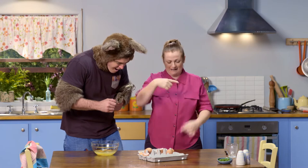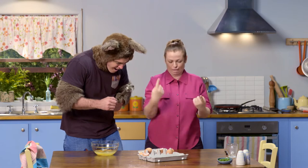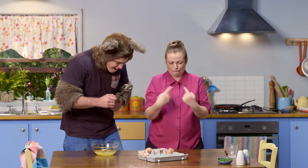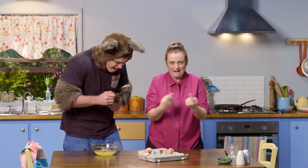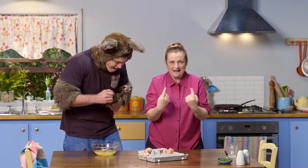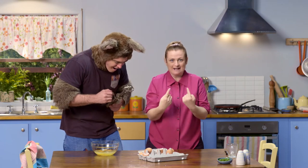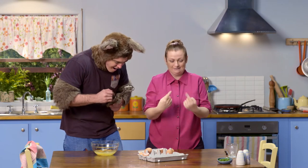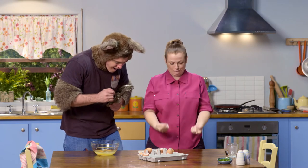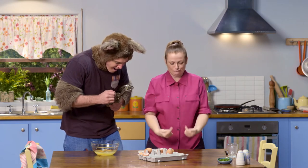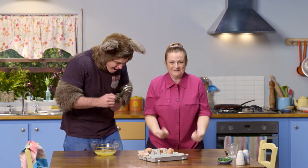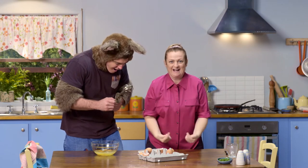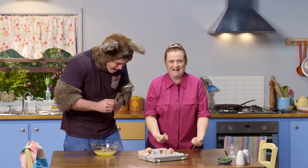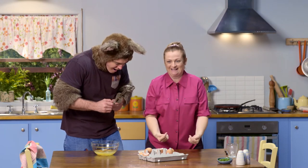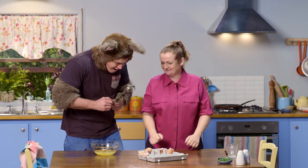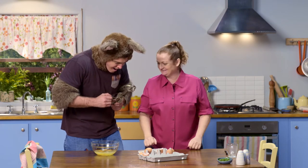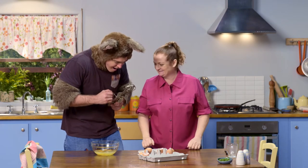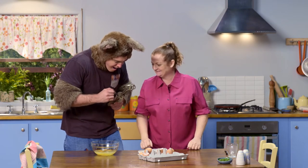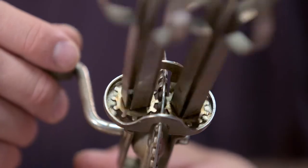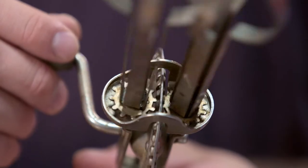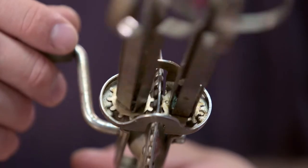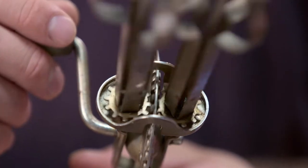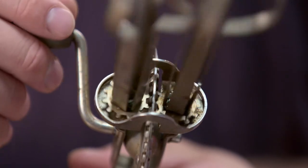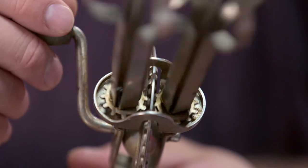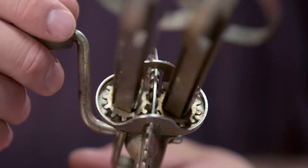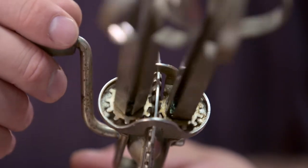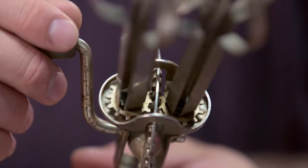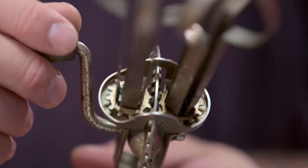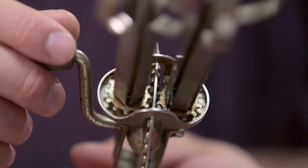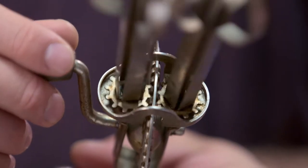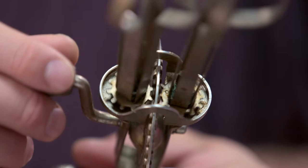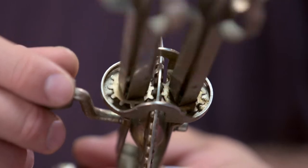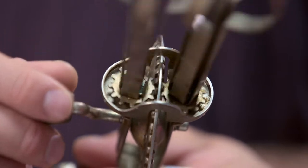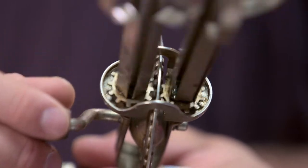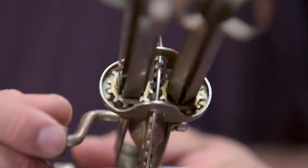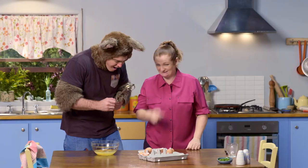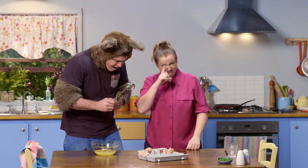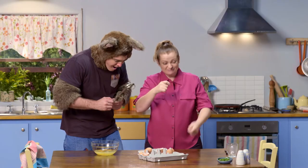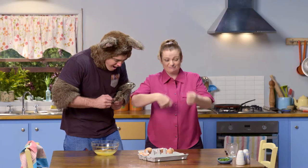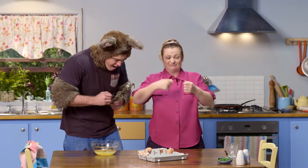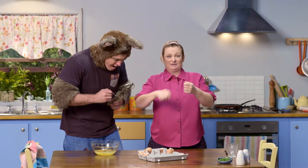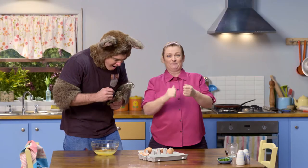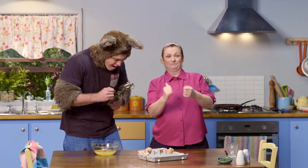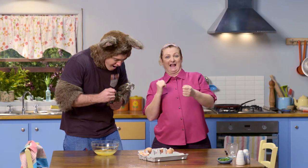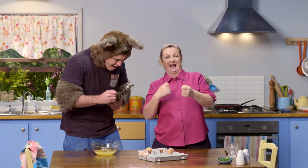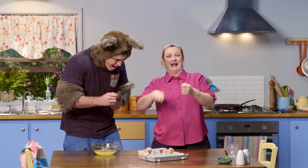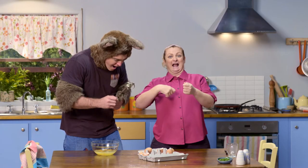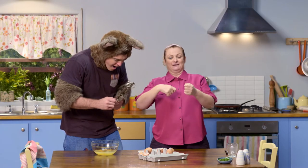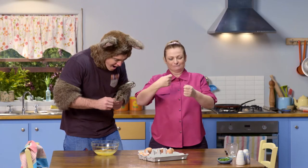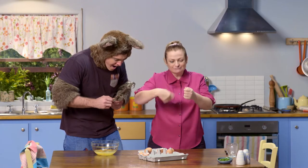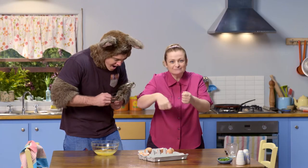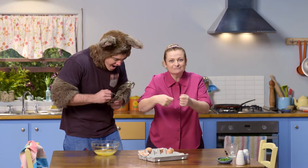And that's why the mixing blades are spinning. Oh. You can go backwards and forwards.